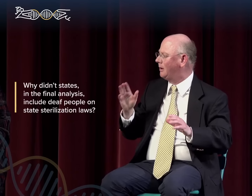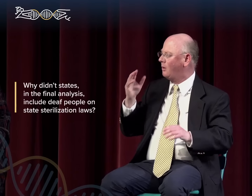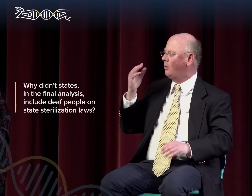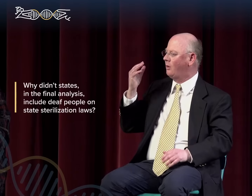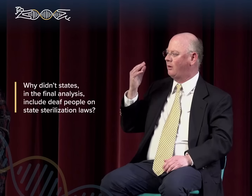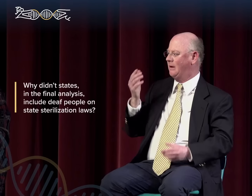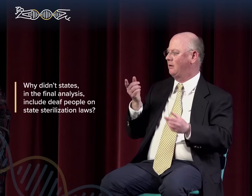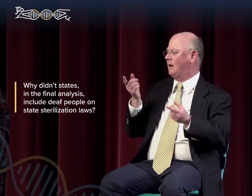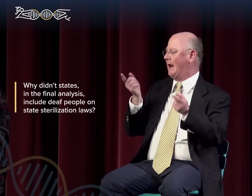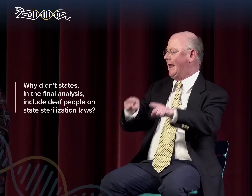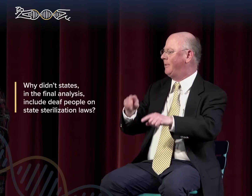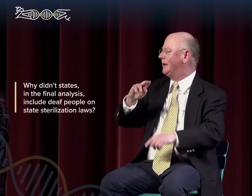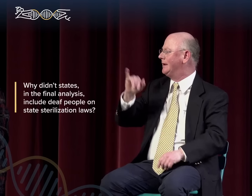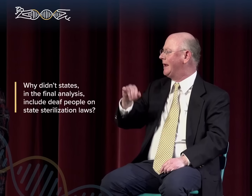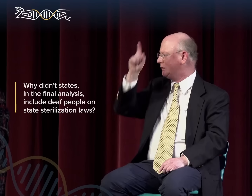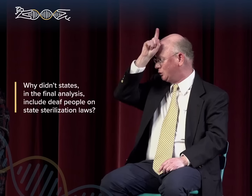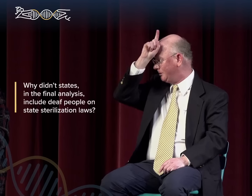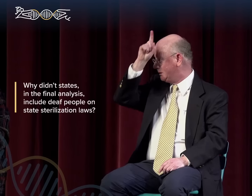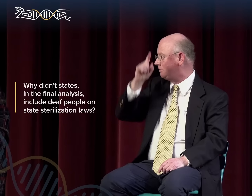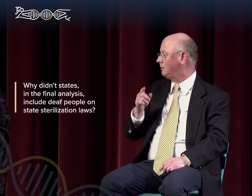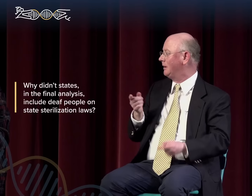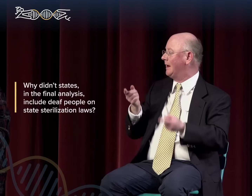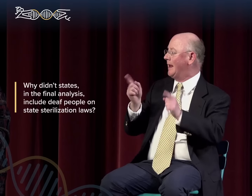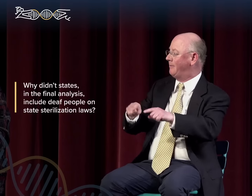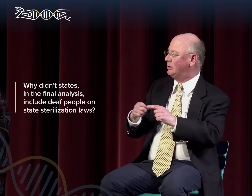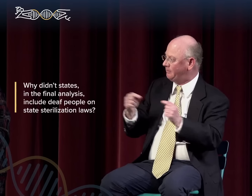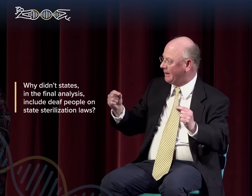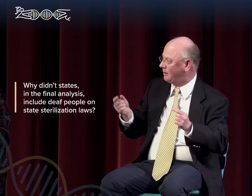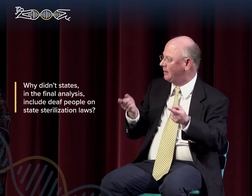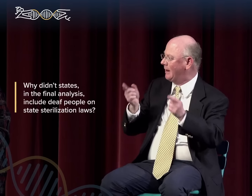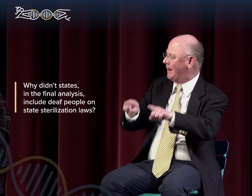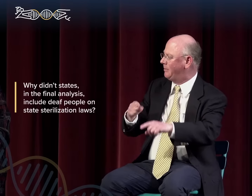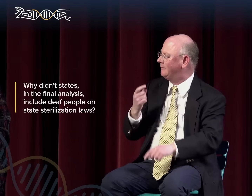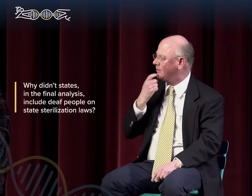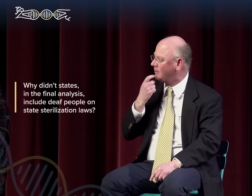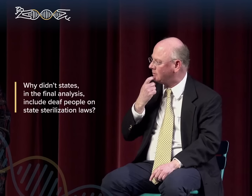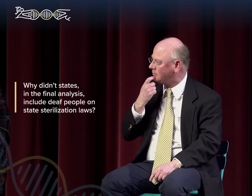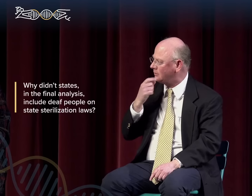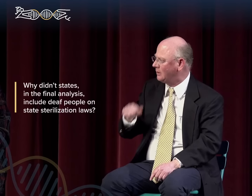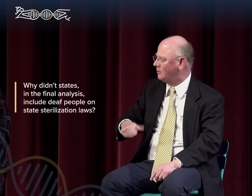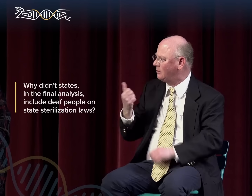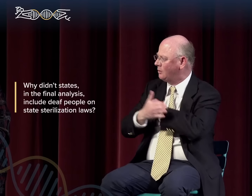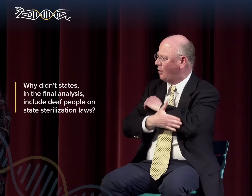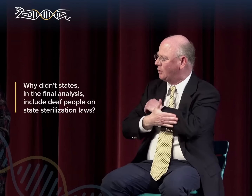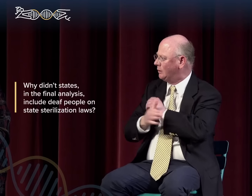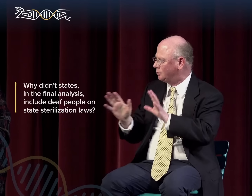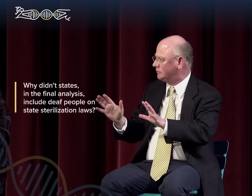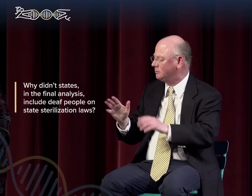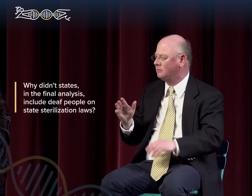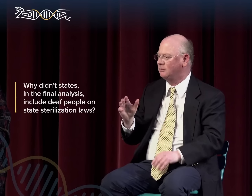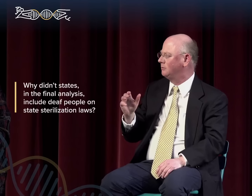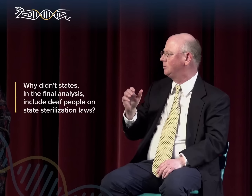This happened great deal in Nazi Germany, Japan, Finland and other countries.